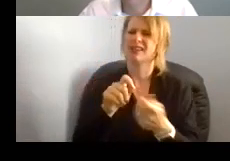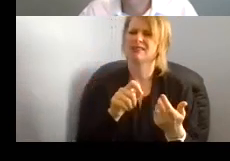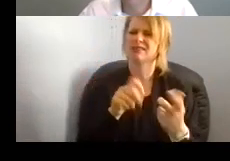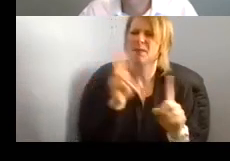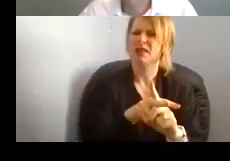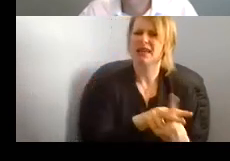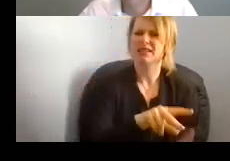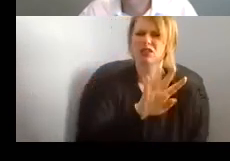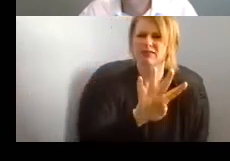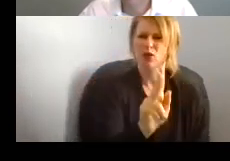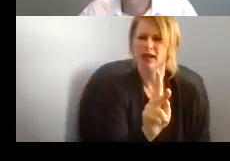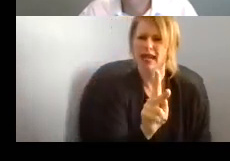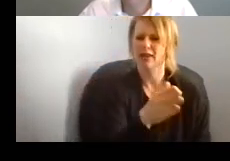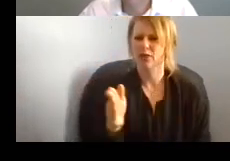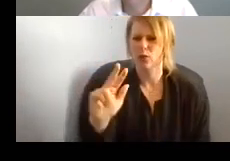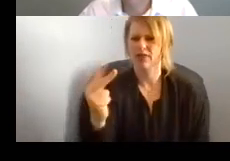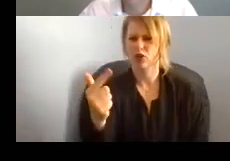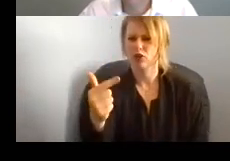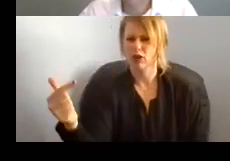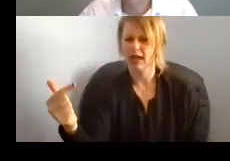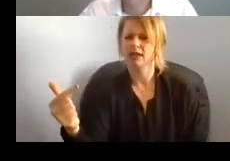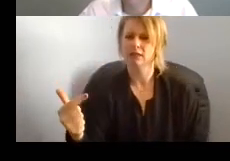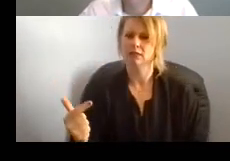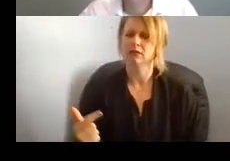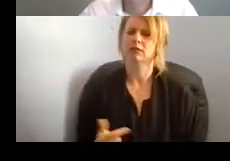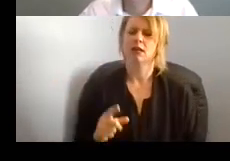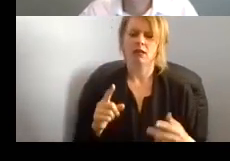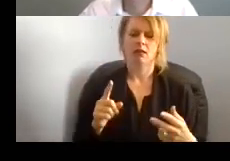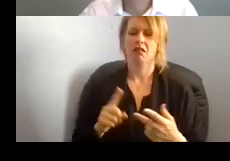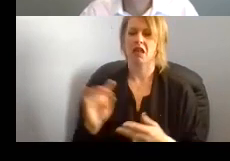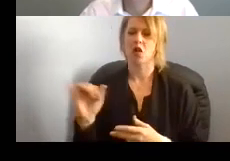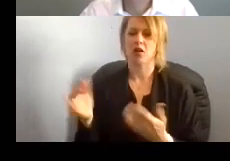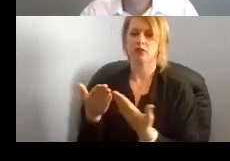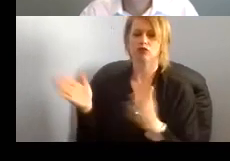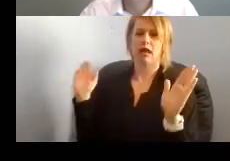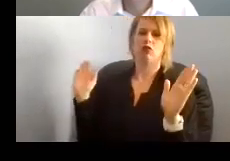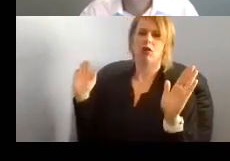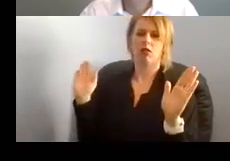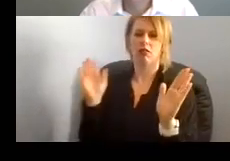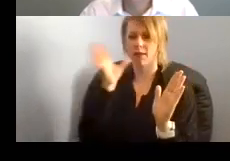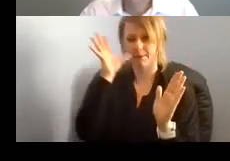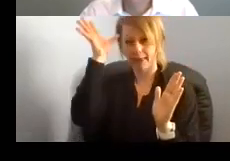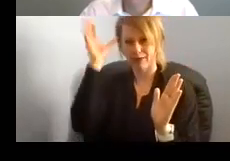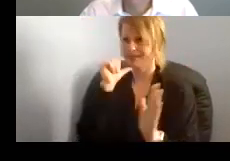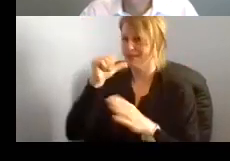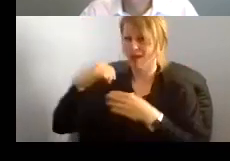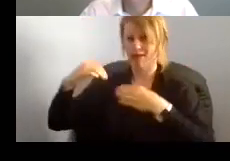And I’m wondering, Dr. Schonfeld, if just more generally, for parents who are not trained in mental health, if you could speak to, like, ways and